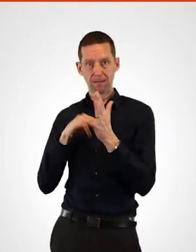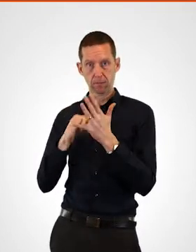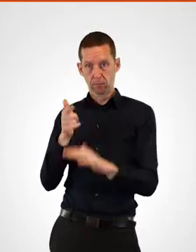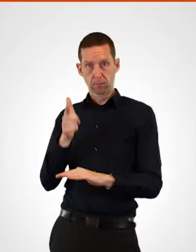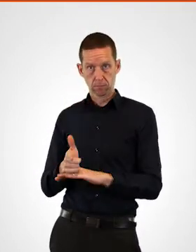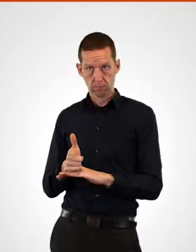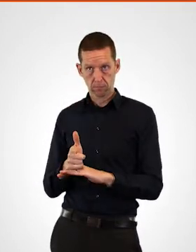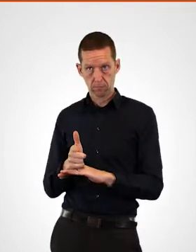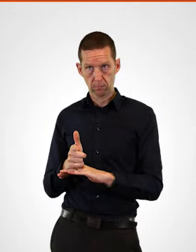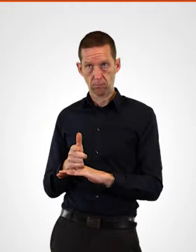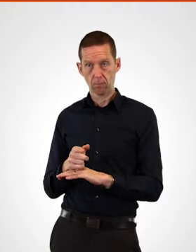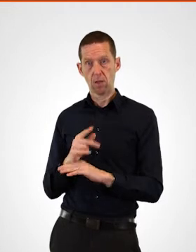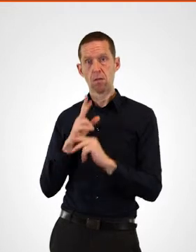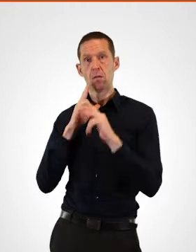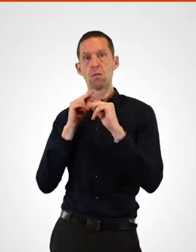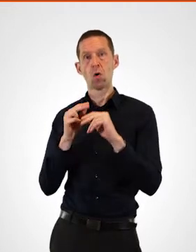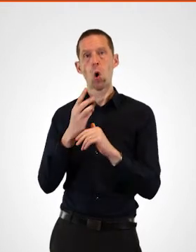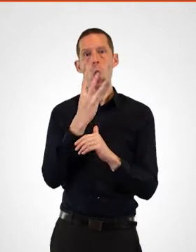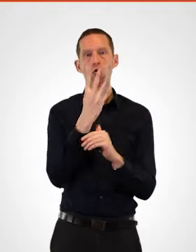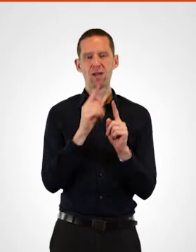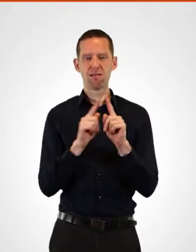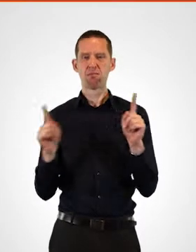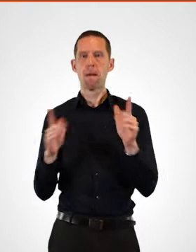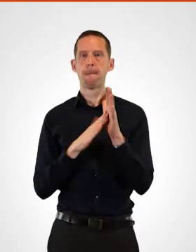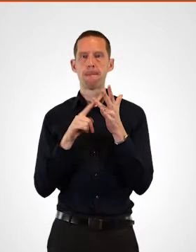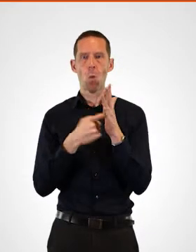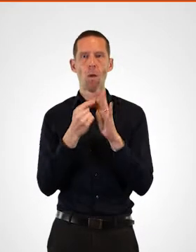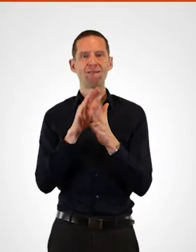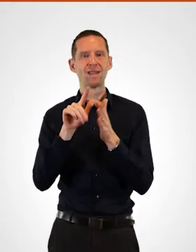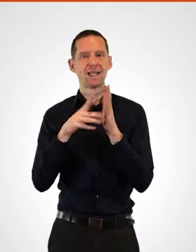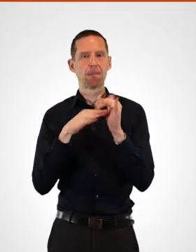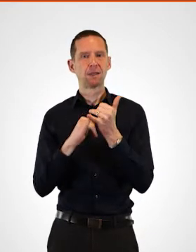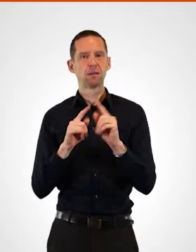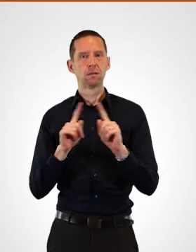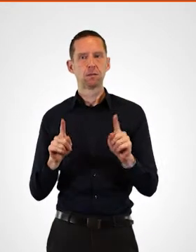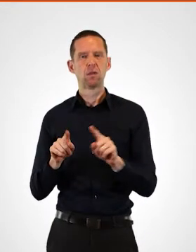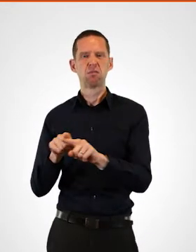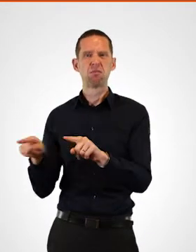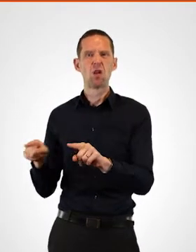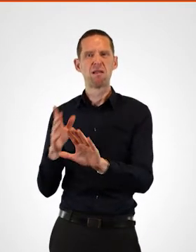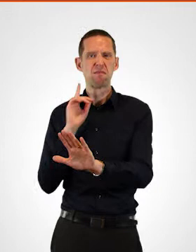and they were producing utterances that were three morphemes long. So that's hearing children.